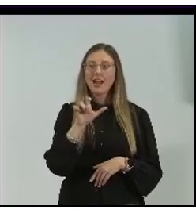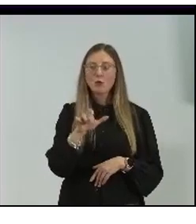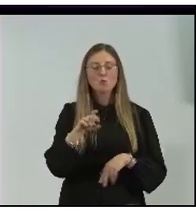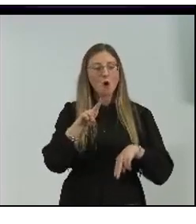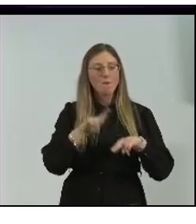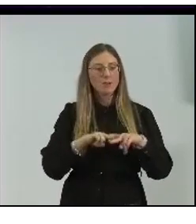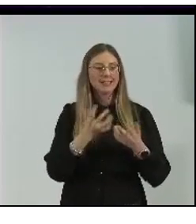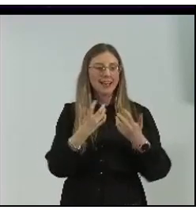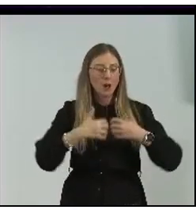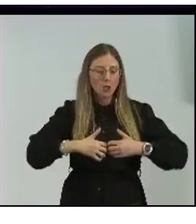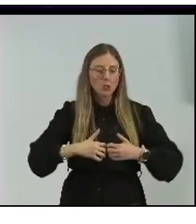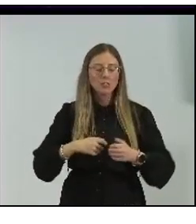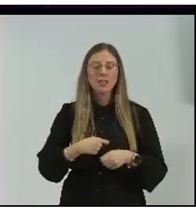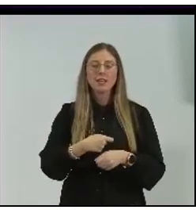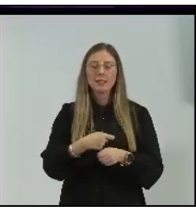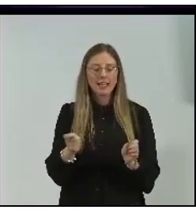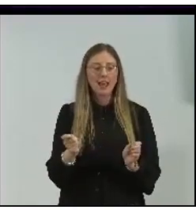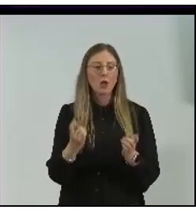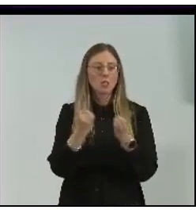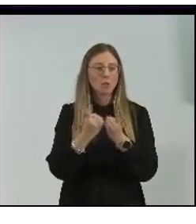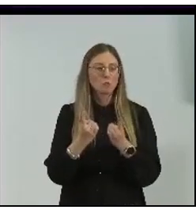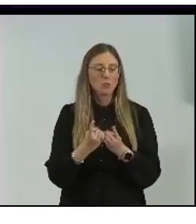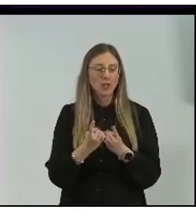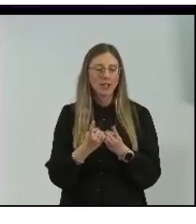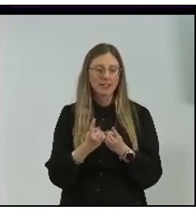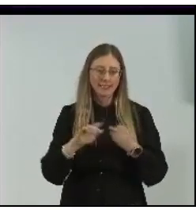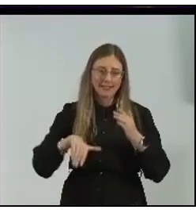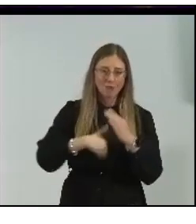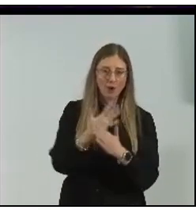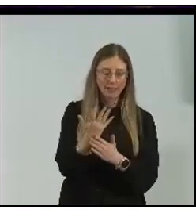of sales and marketing and product direction. And, and tell us a bit about the work that you're doing and how